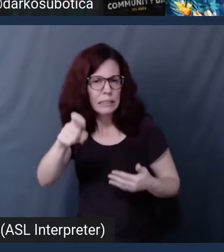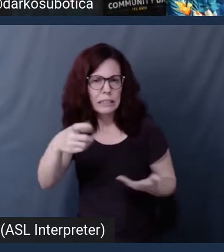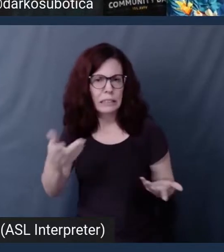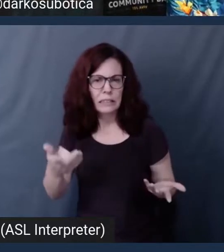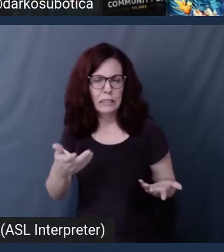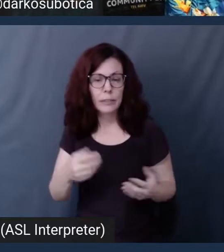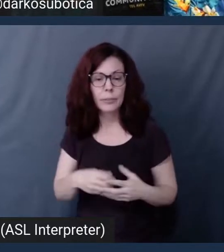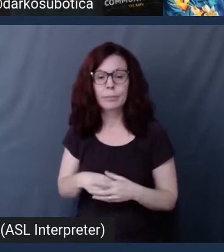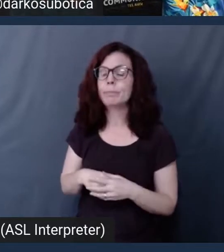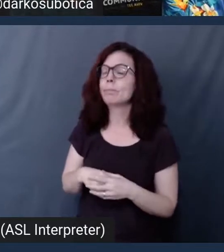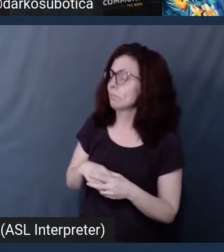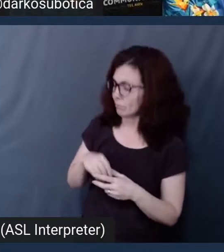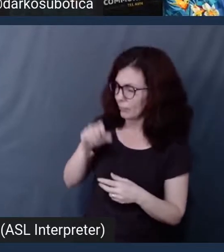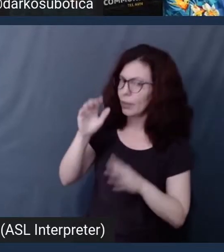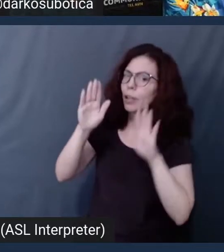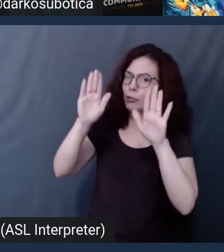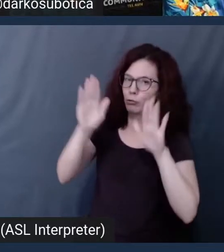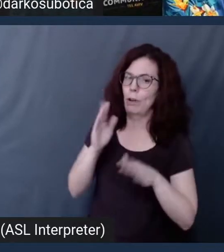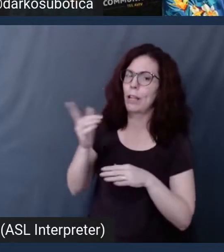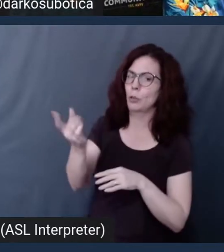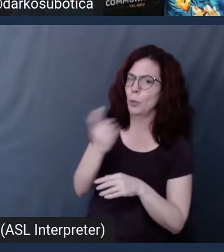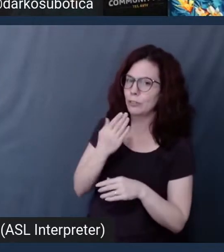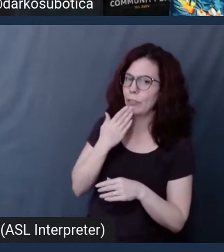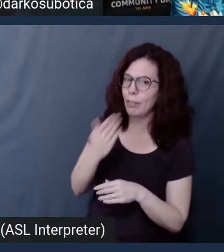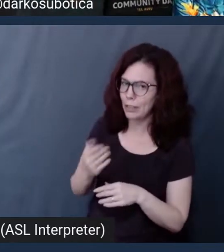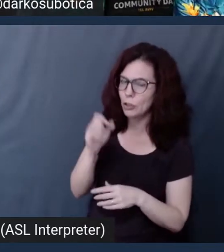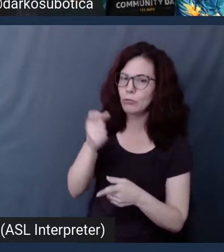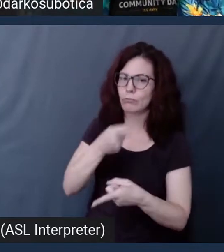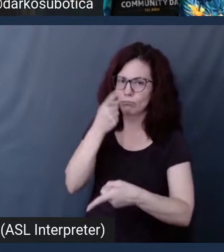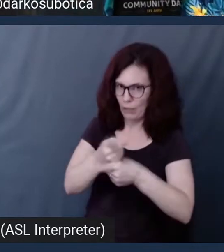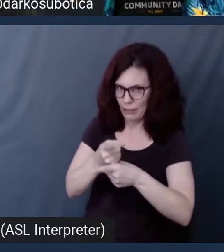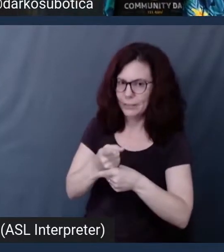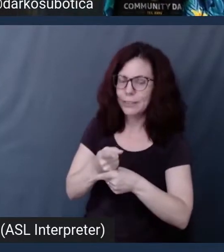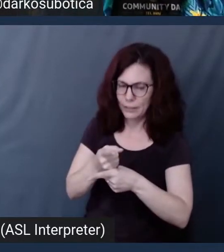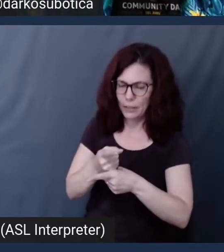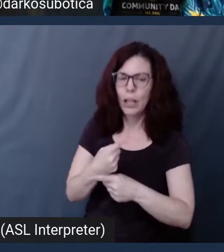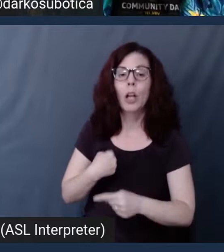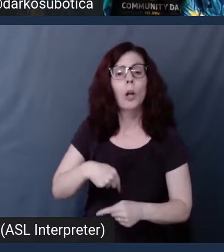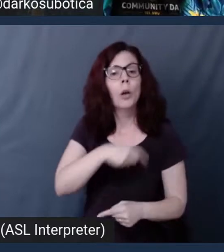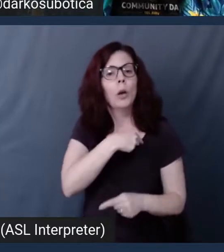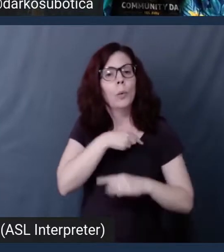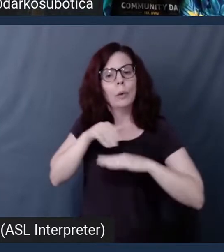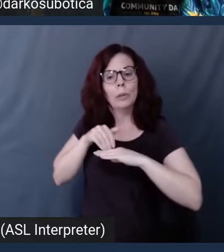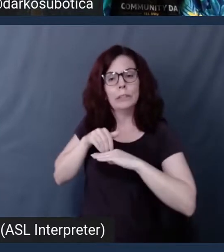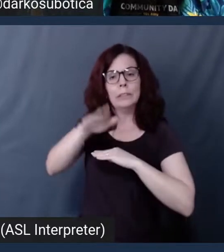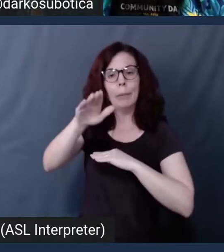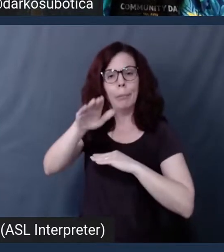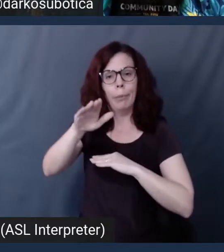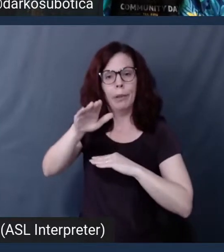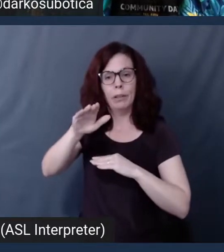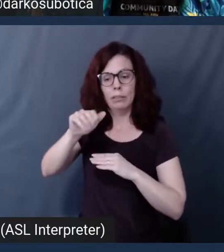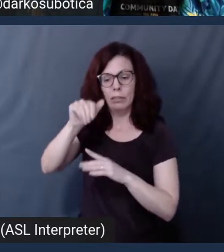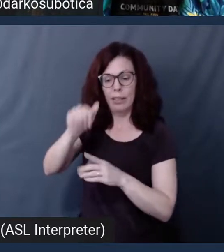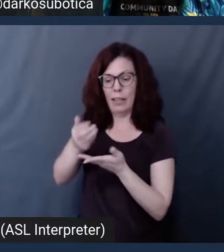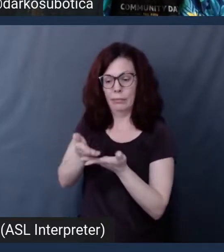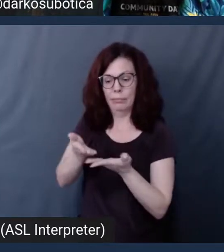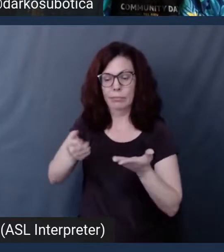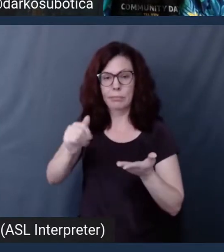Yeah, that's a great question Shashank, that's exactly right. We ship out appliances to customer locations.